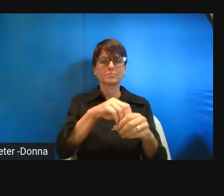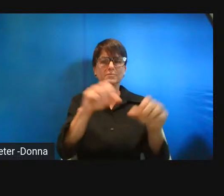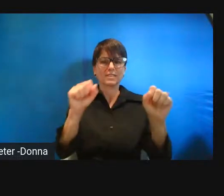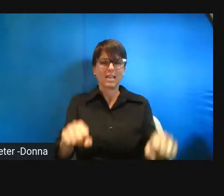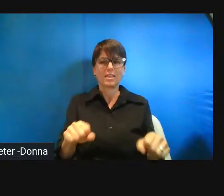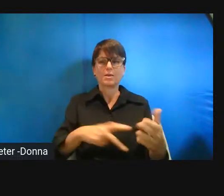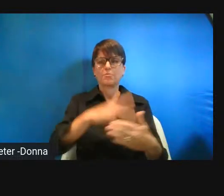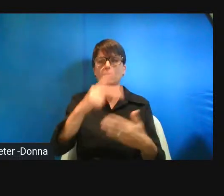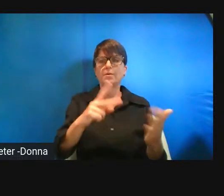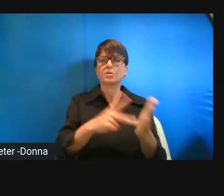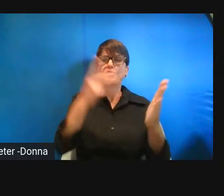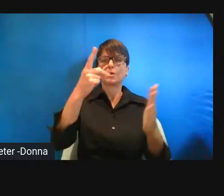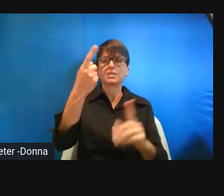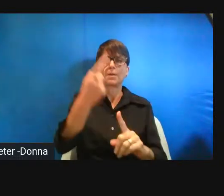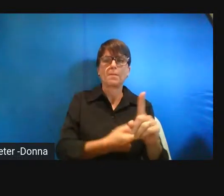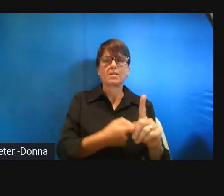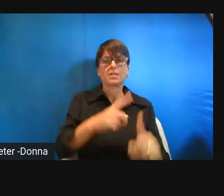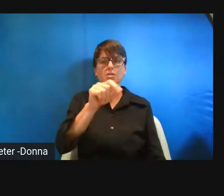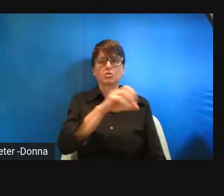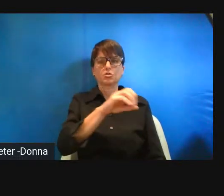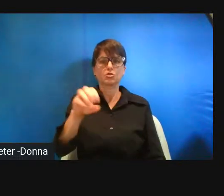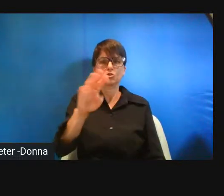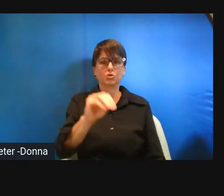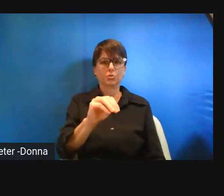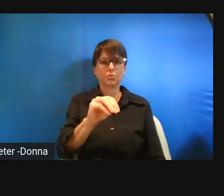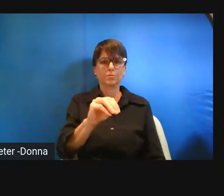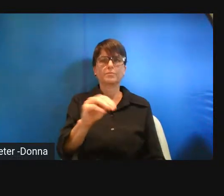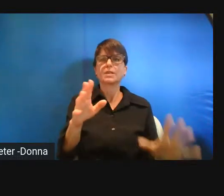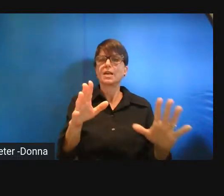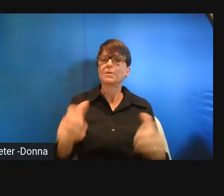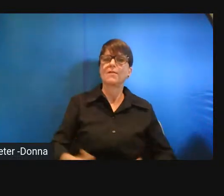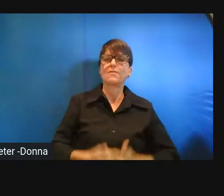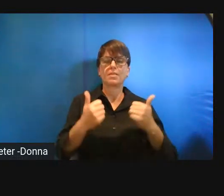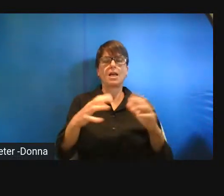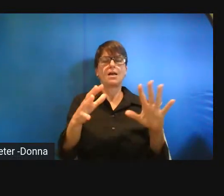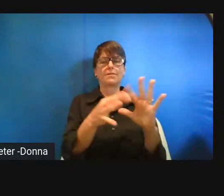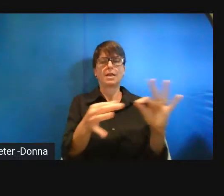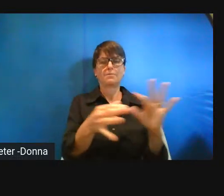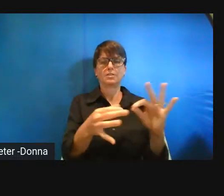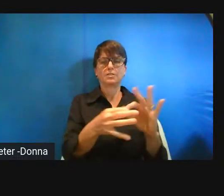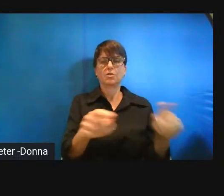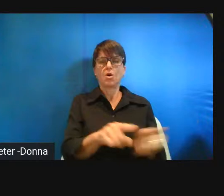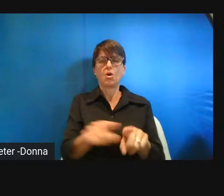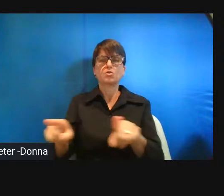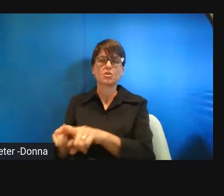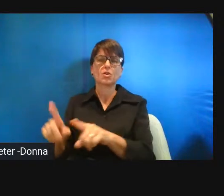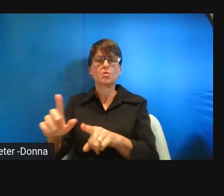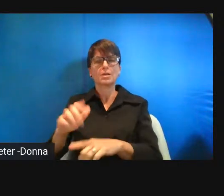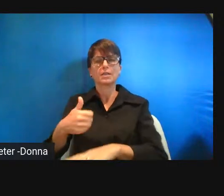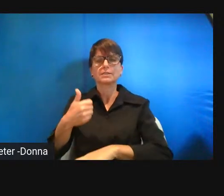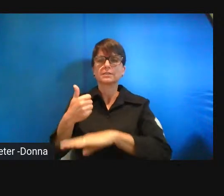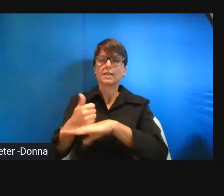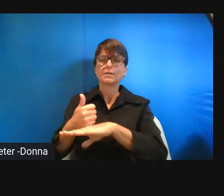There should be something that works no matter your time zone at least once a month. You can view upcoming meet ups on Meetup .